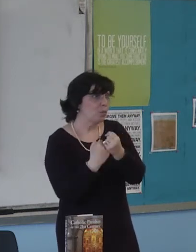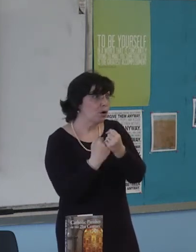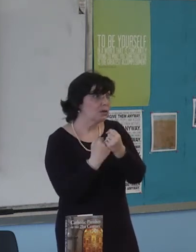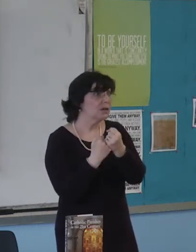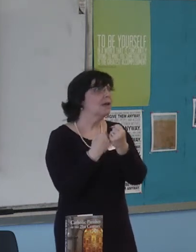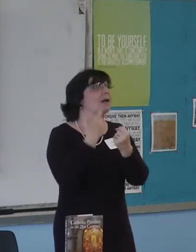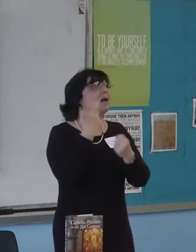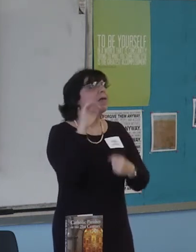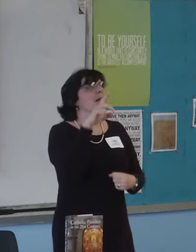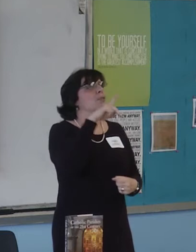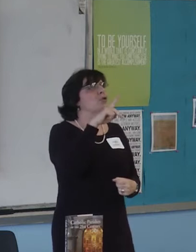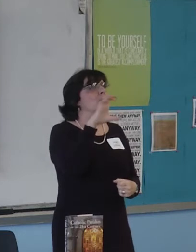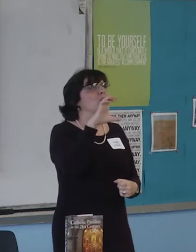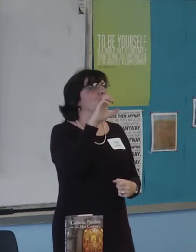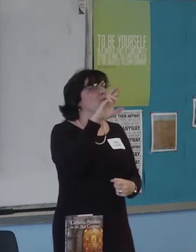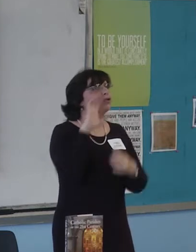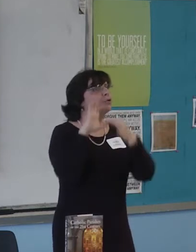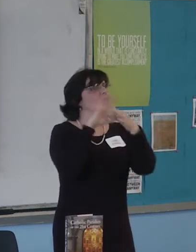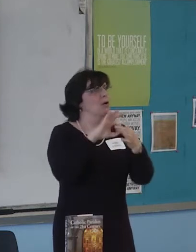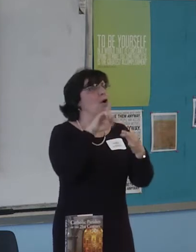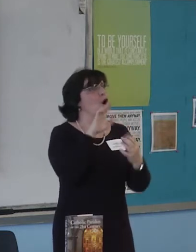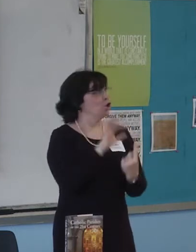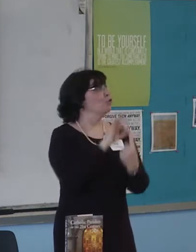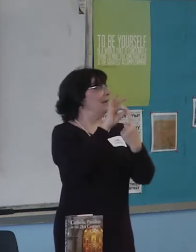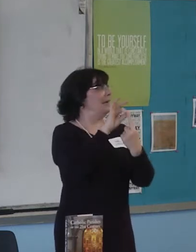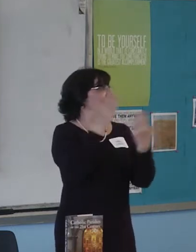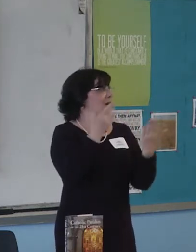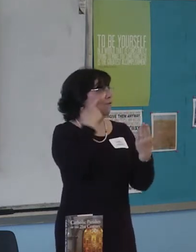Resources in those linkages, I think are rather unique here for the Archdiocese